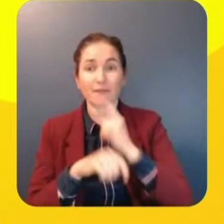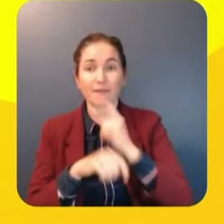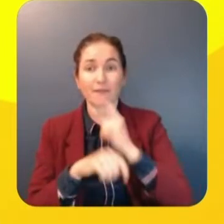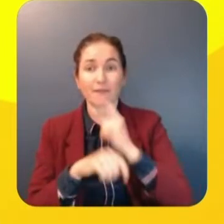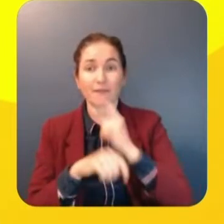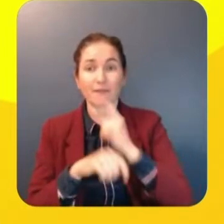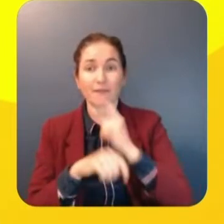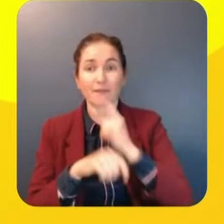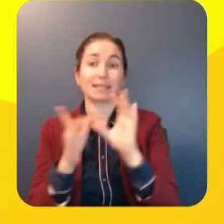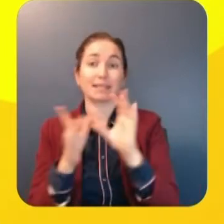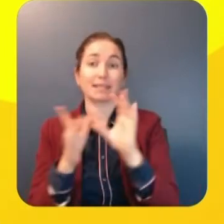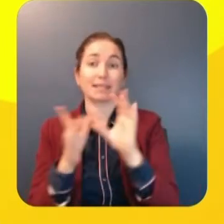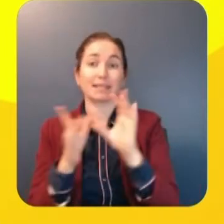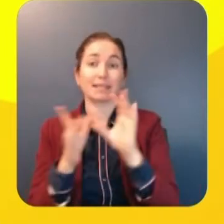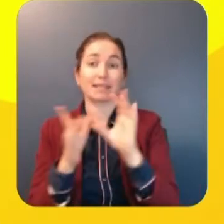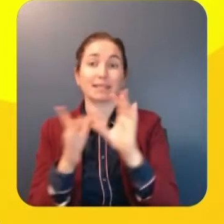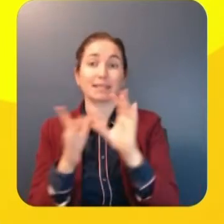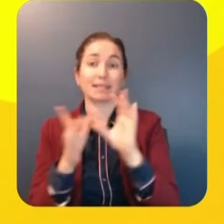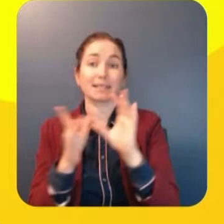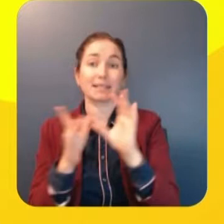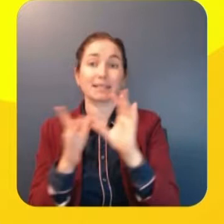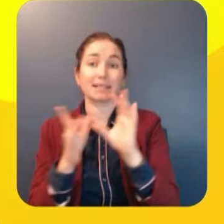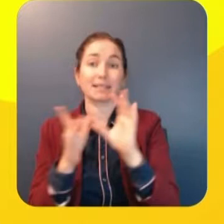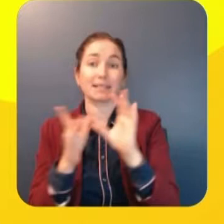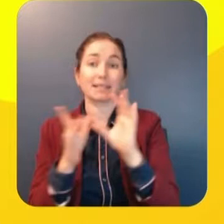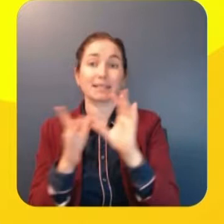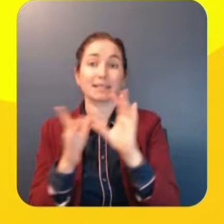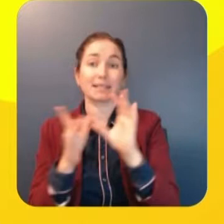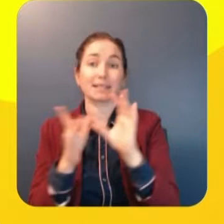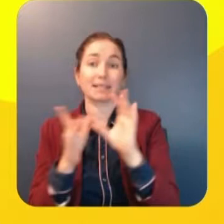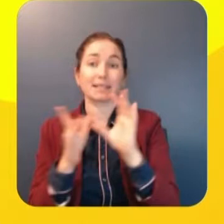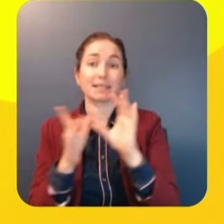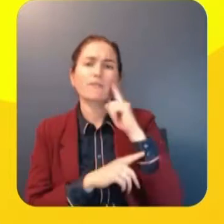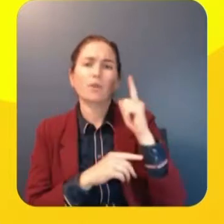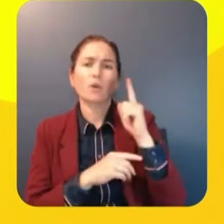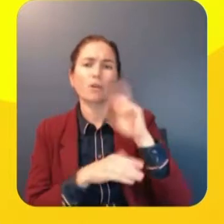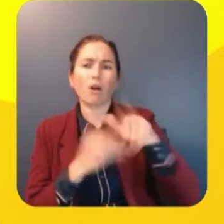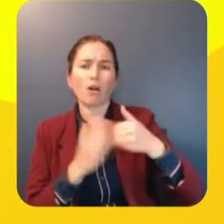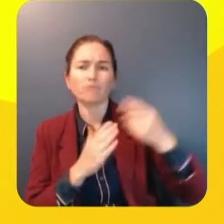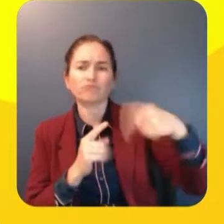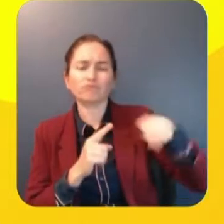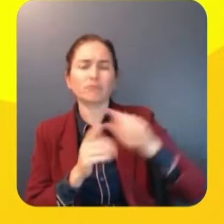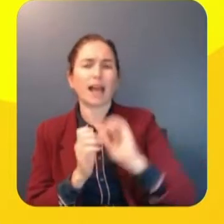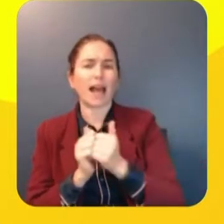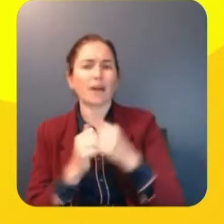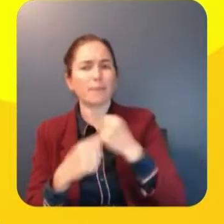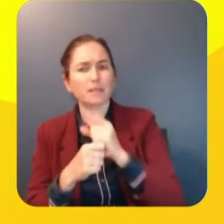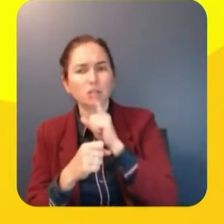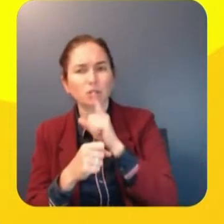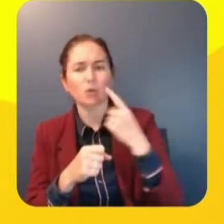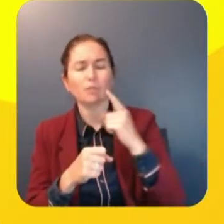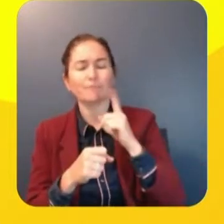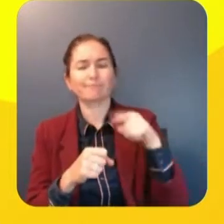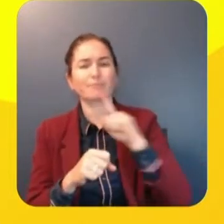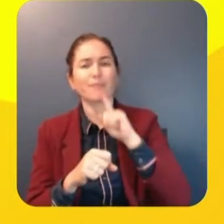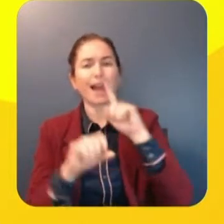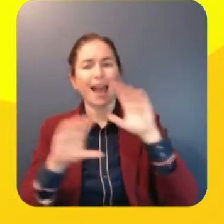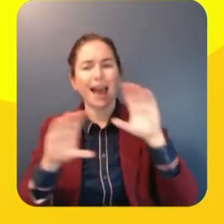equity and inclusion goals. One of the questions that I have for you all is how did you ensure that you were actually genuinely challenging yourselves